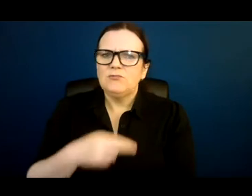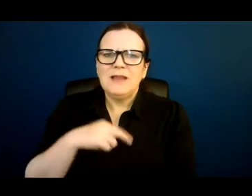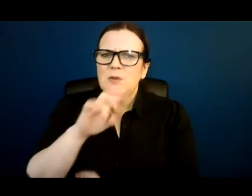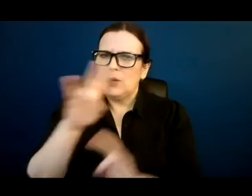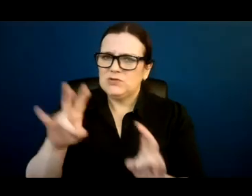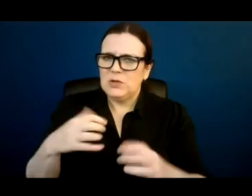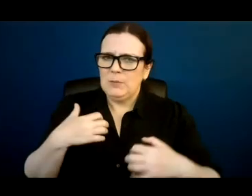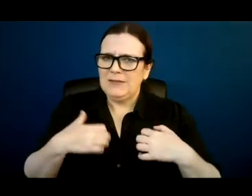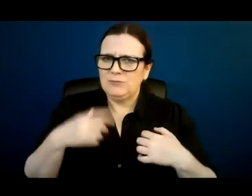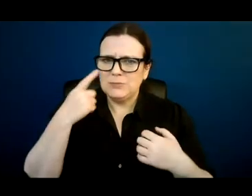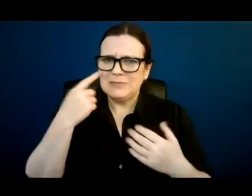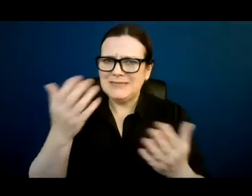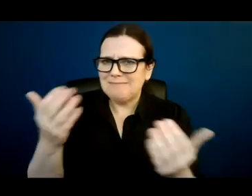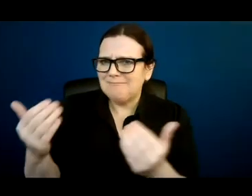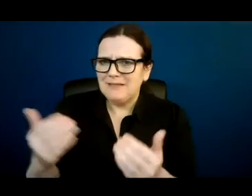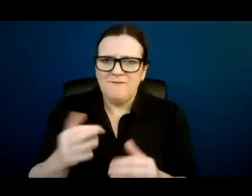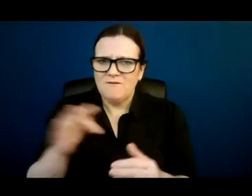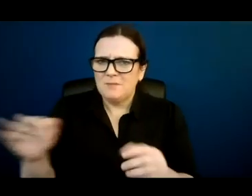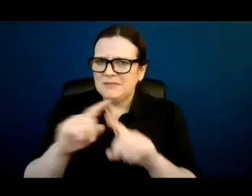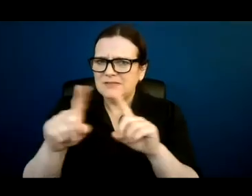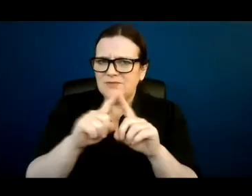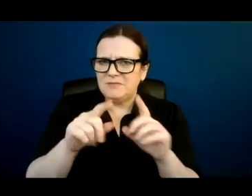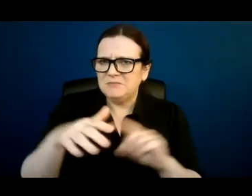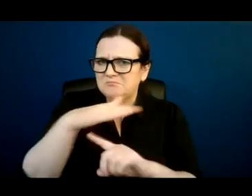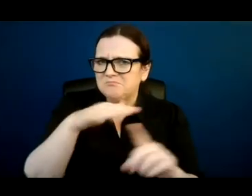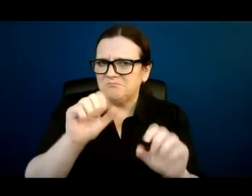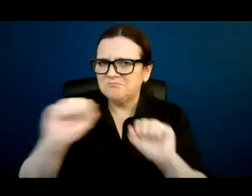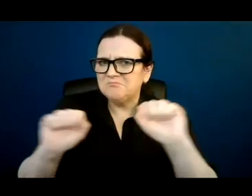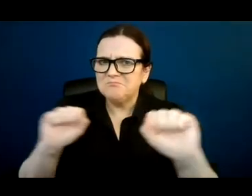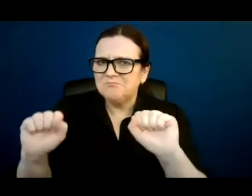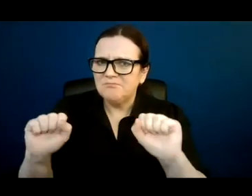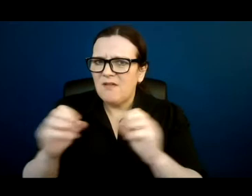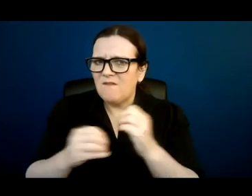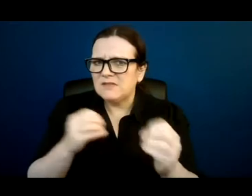to see again from the different sectors, what are the challenges do you see for your sector